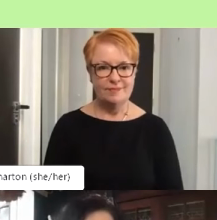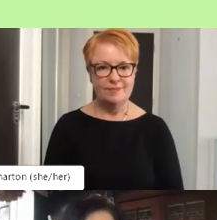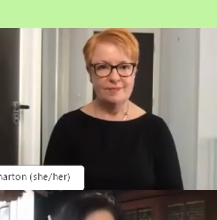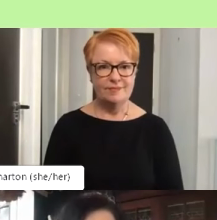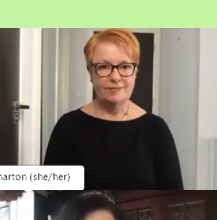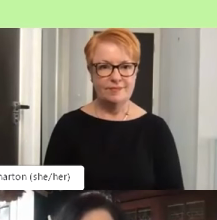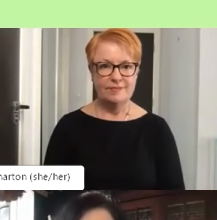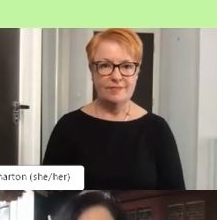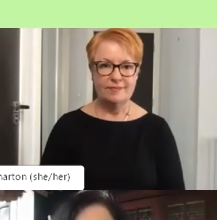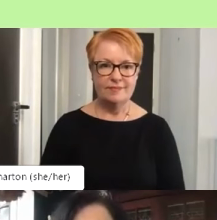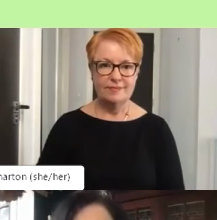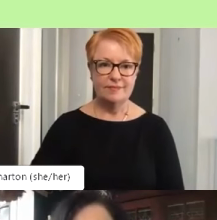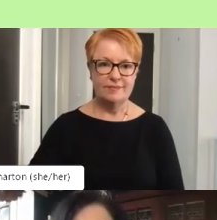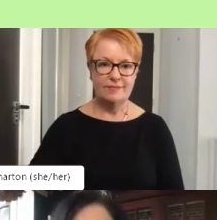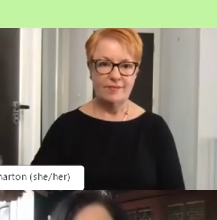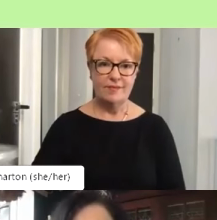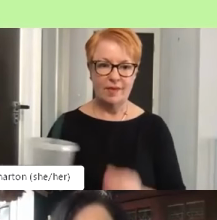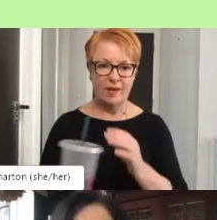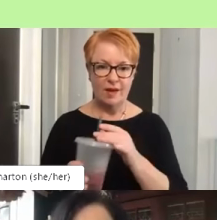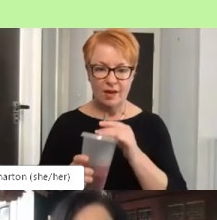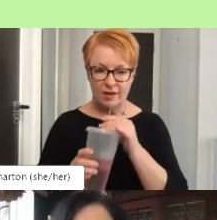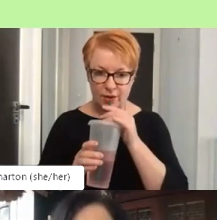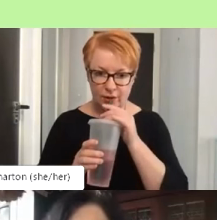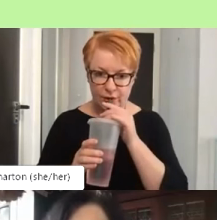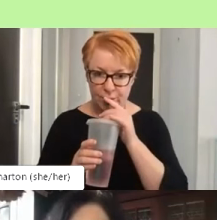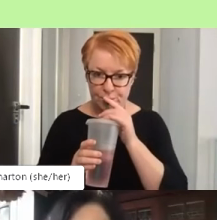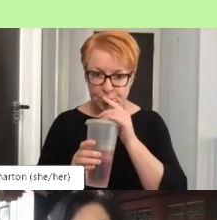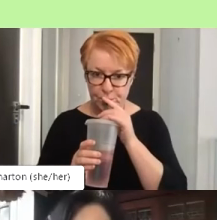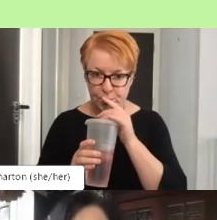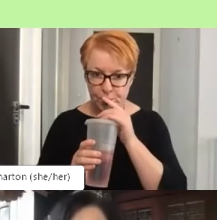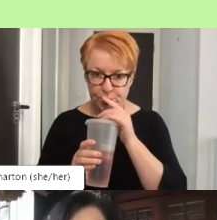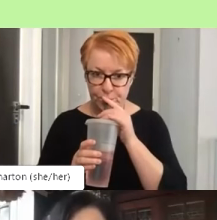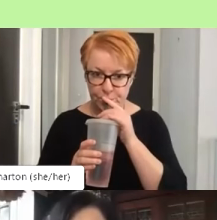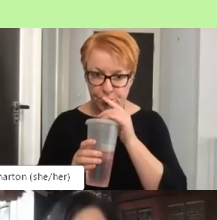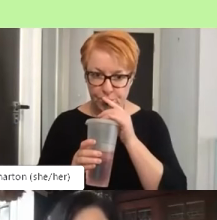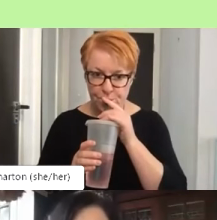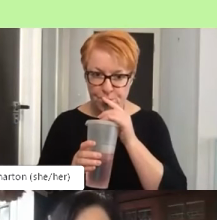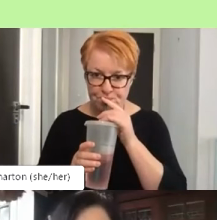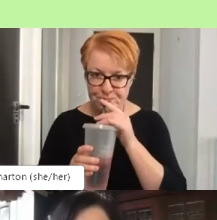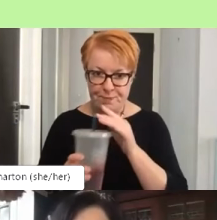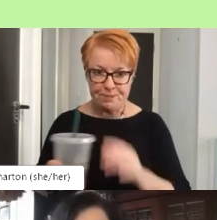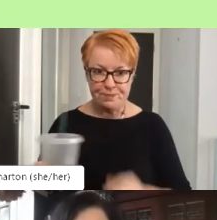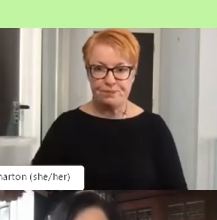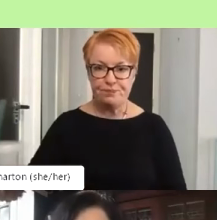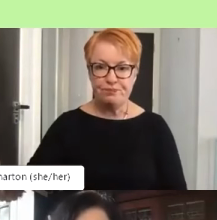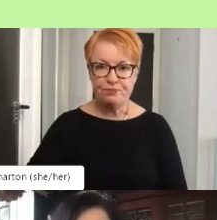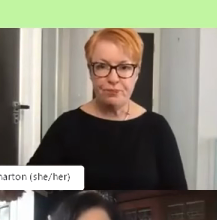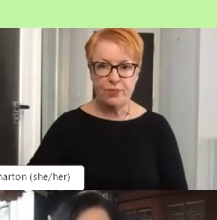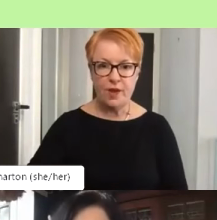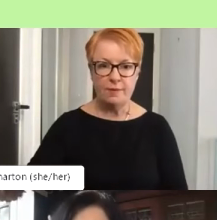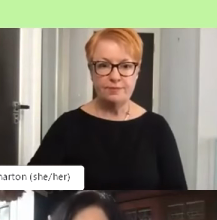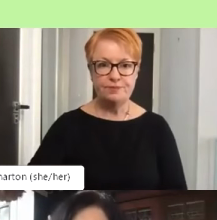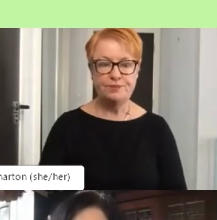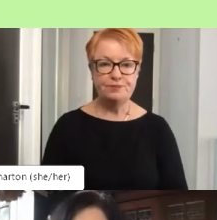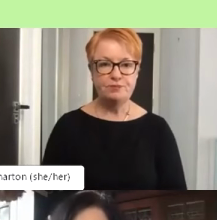Great okay ah.